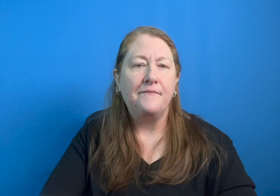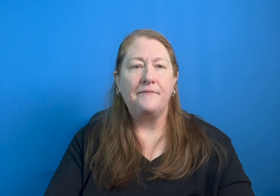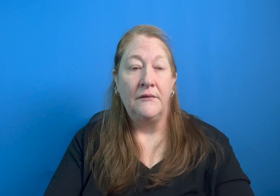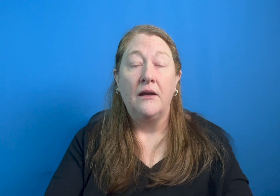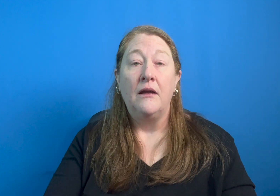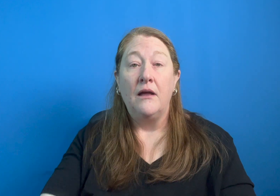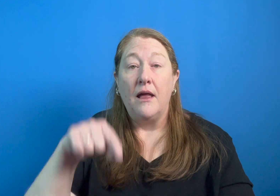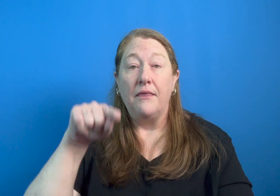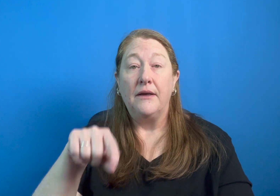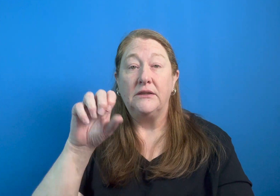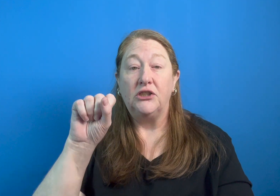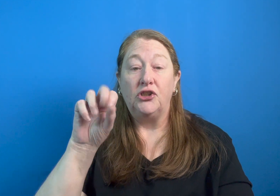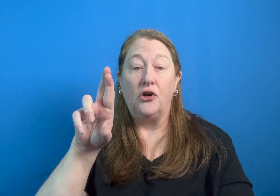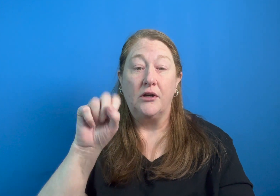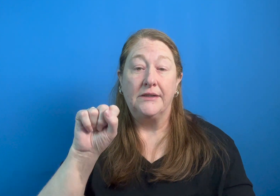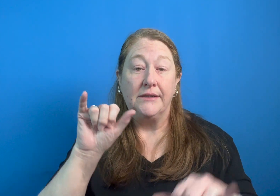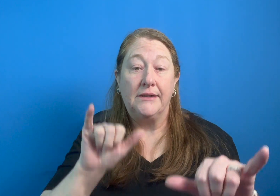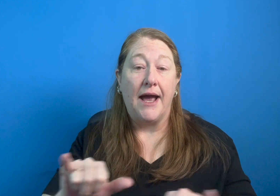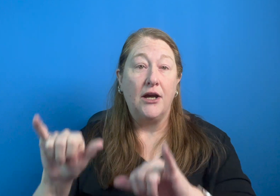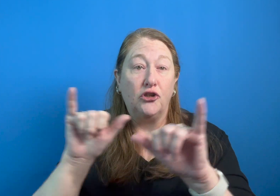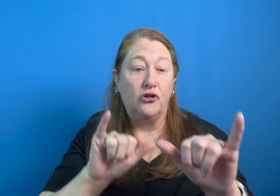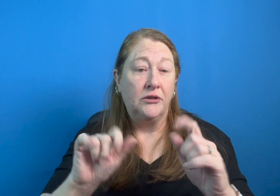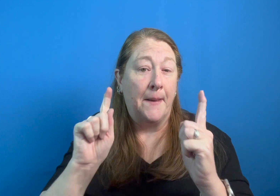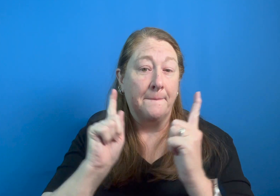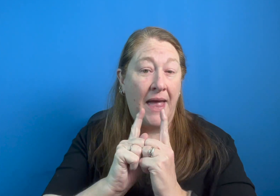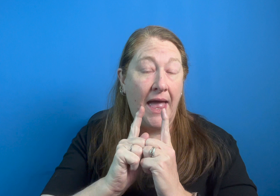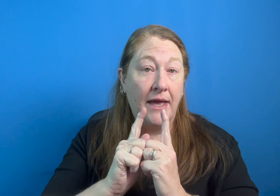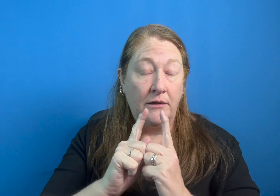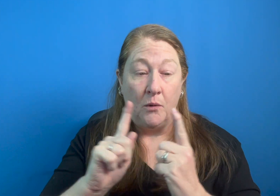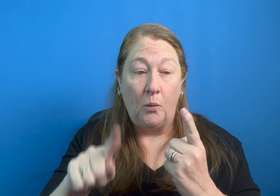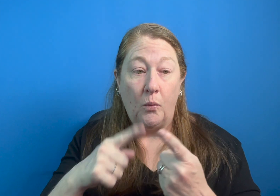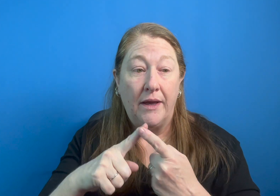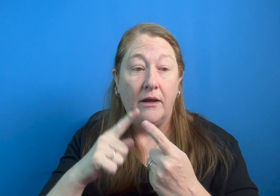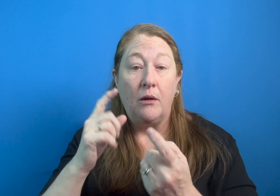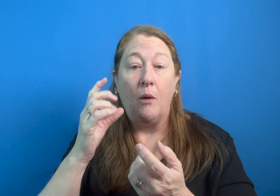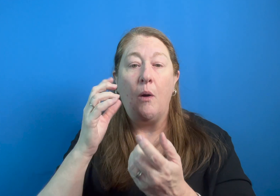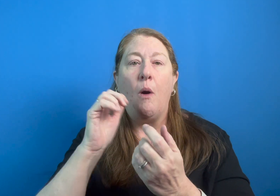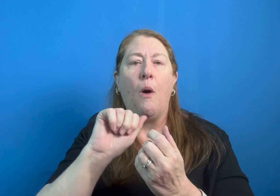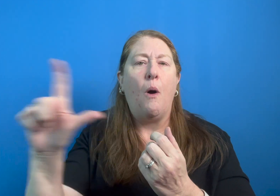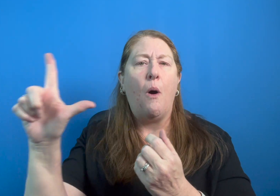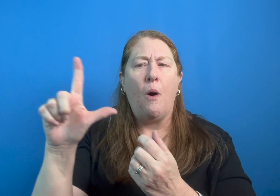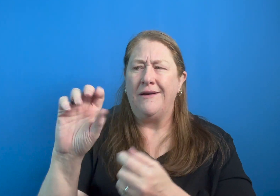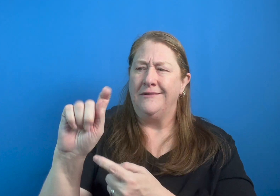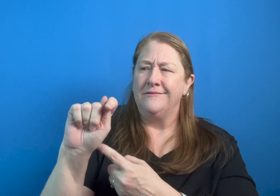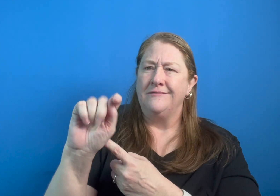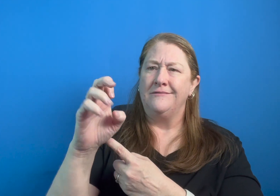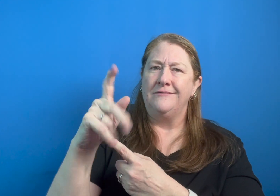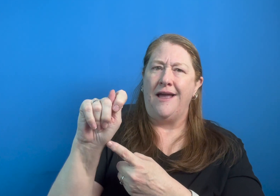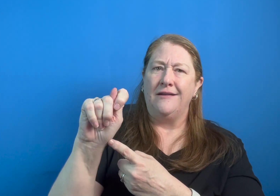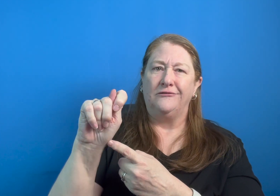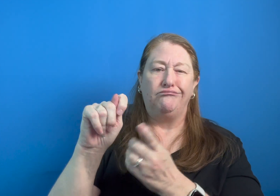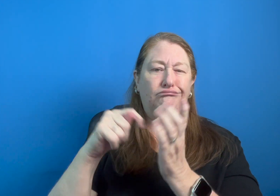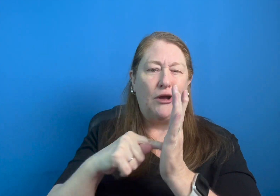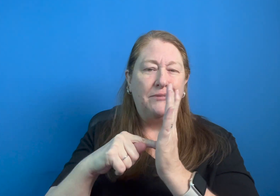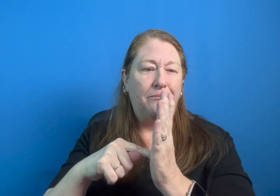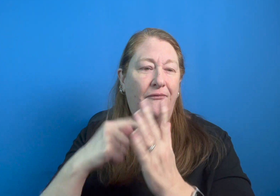The Specific Review Standard is met if the equivalent textual representations